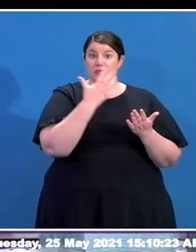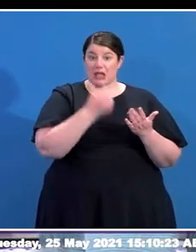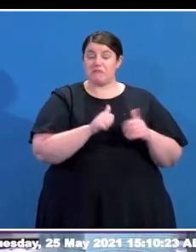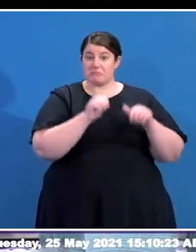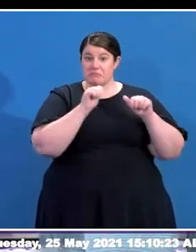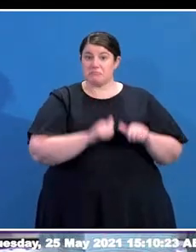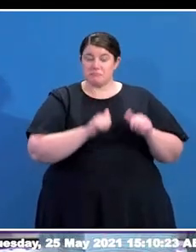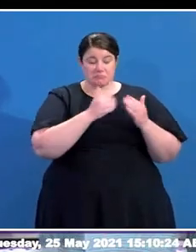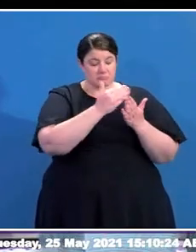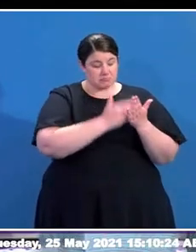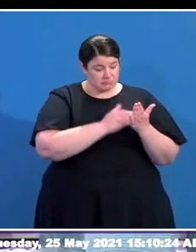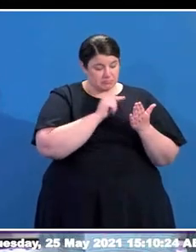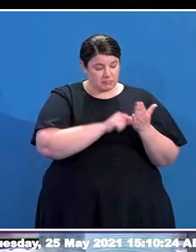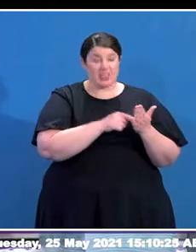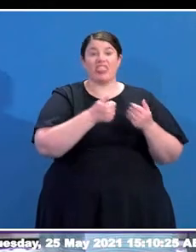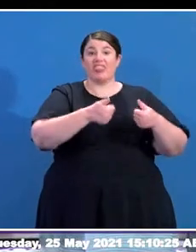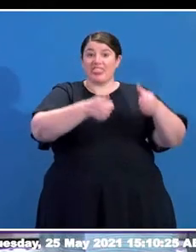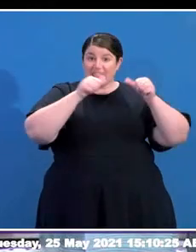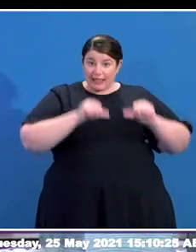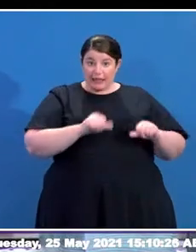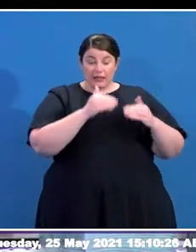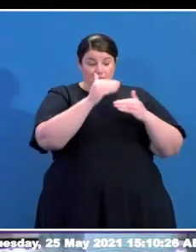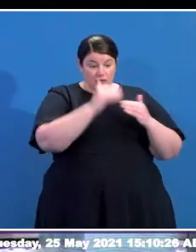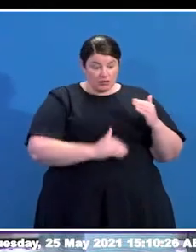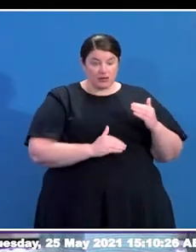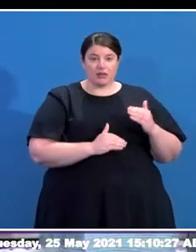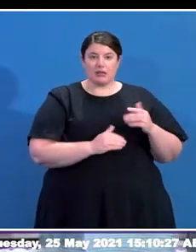Then you set out a series of particular allegations.